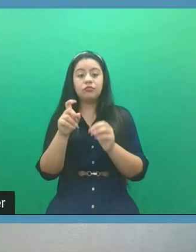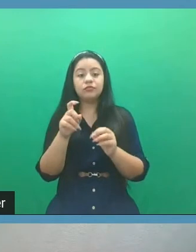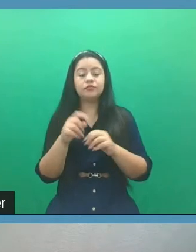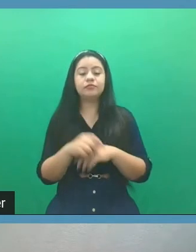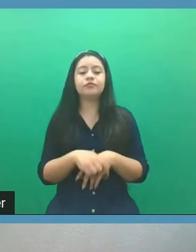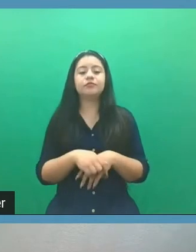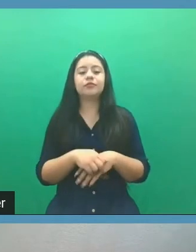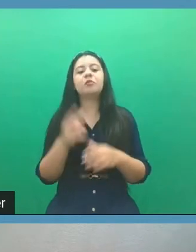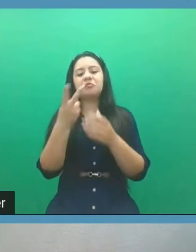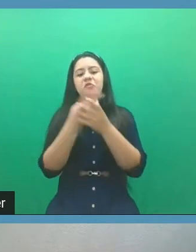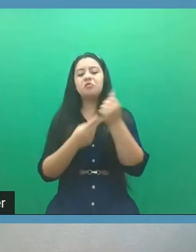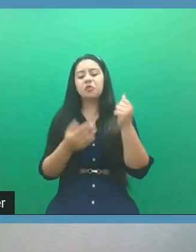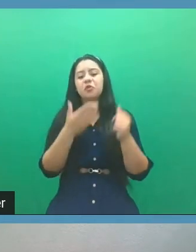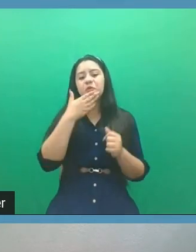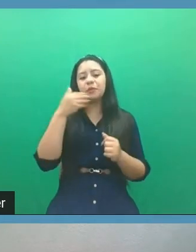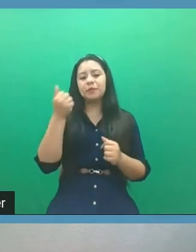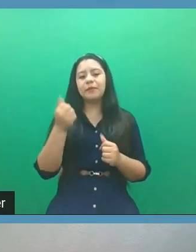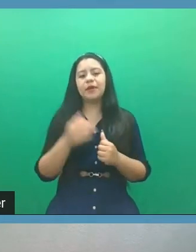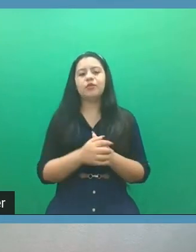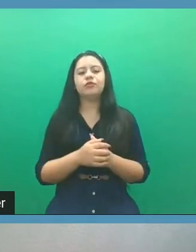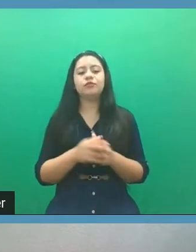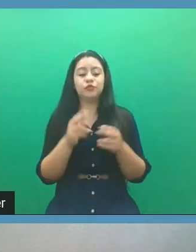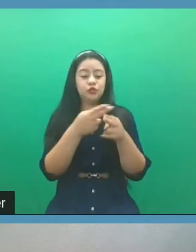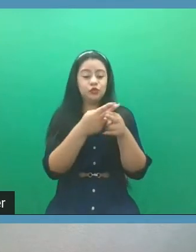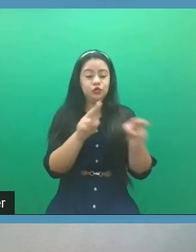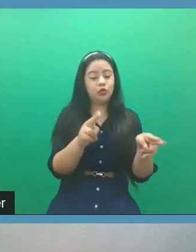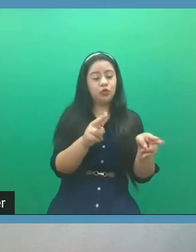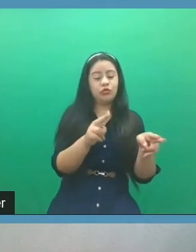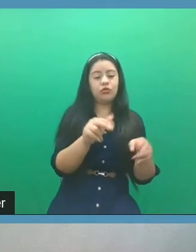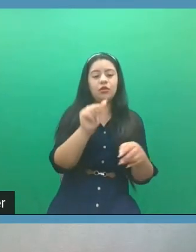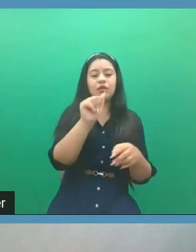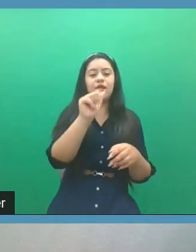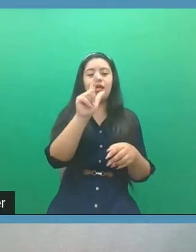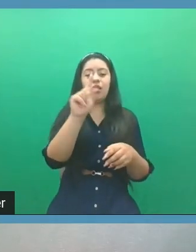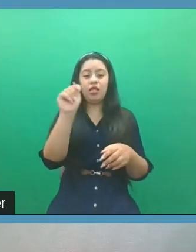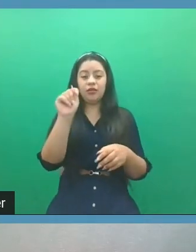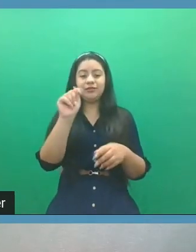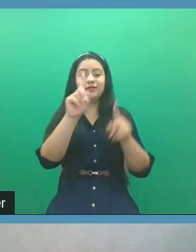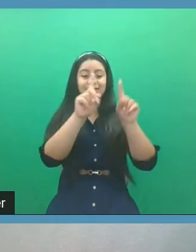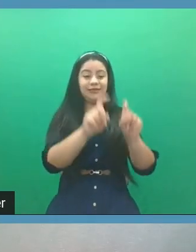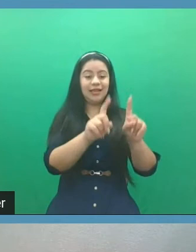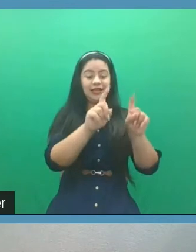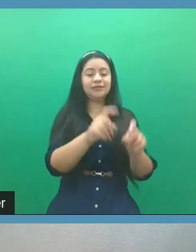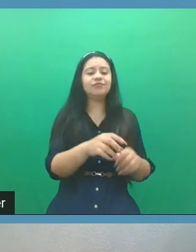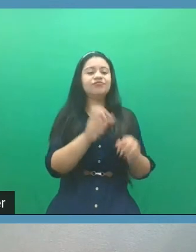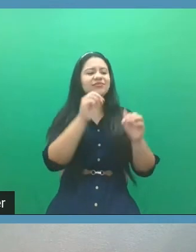do the short descriptions on the alt text just so somebody has the understanding that it's the front